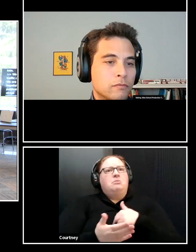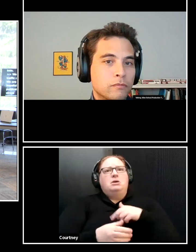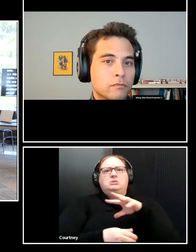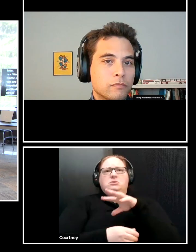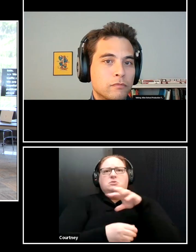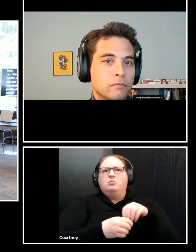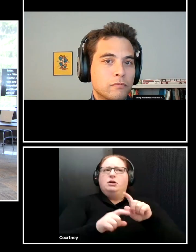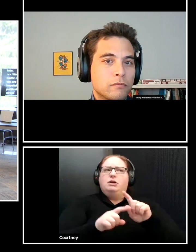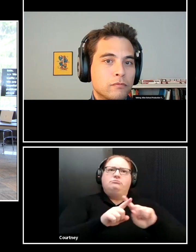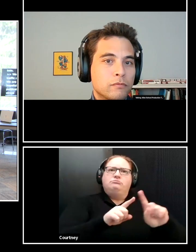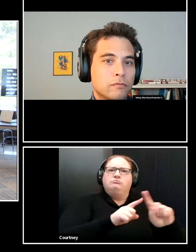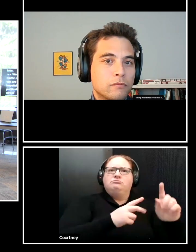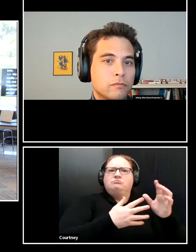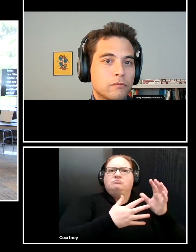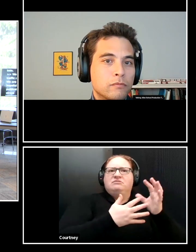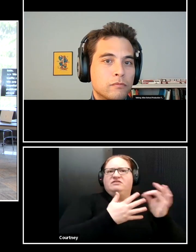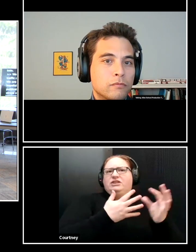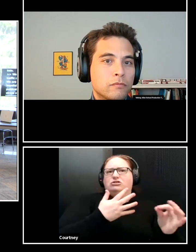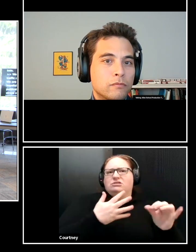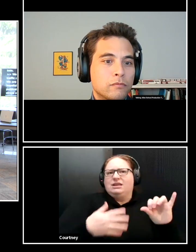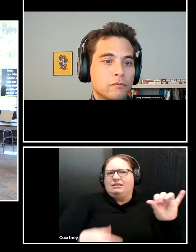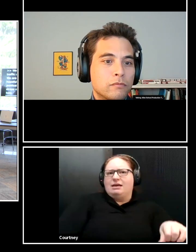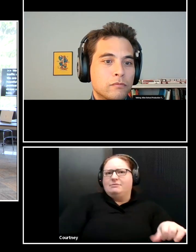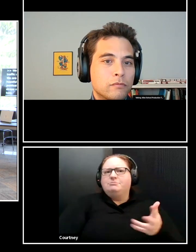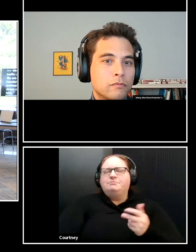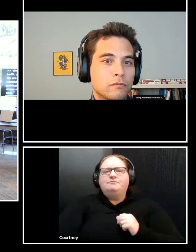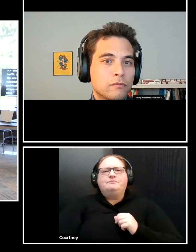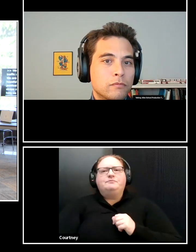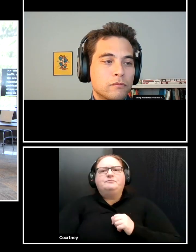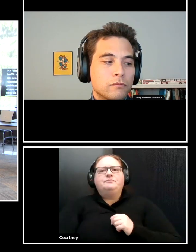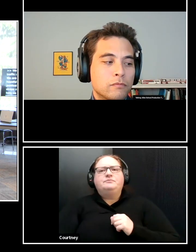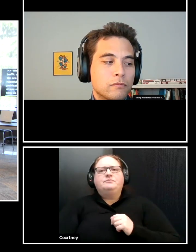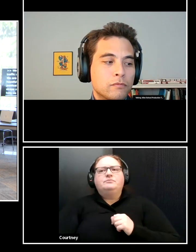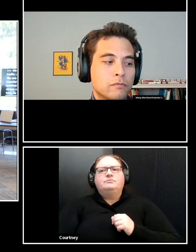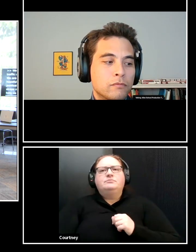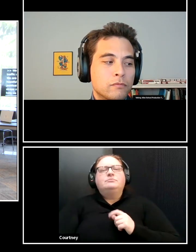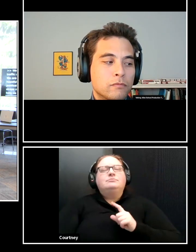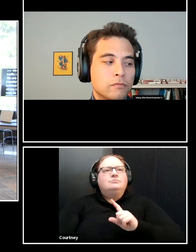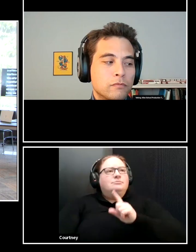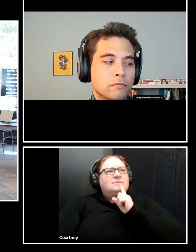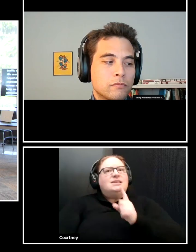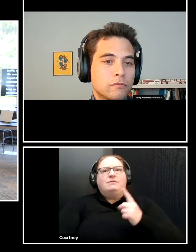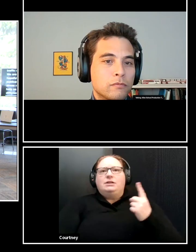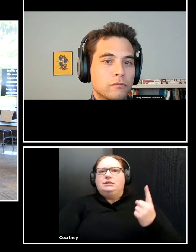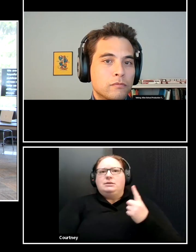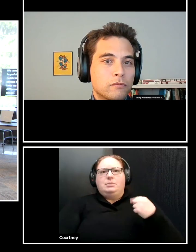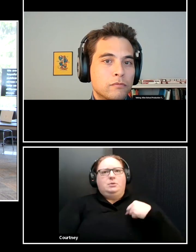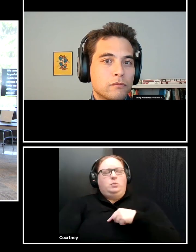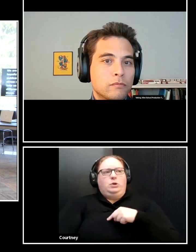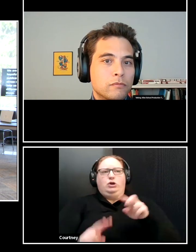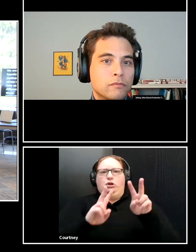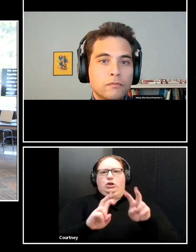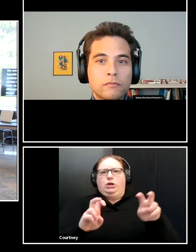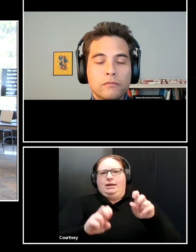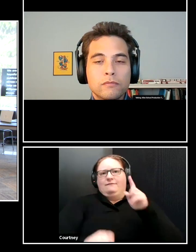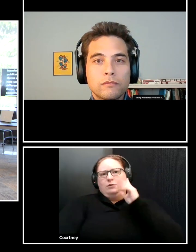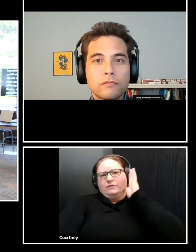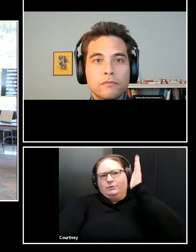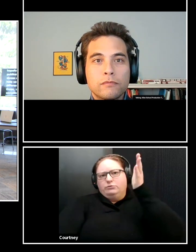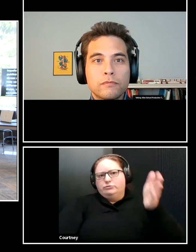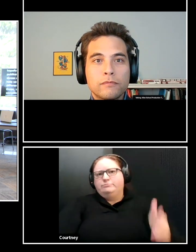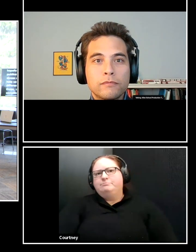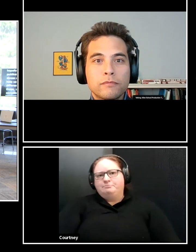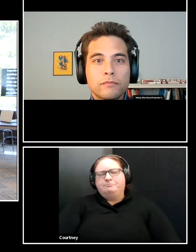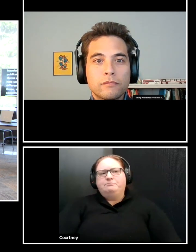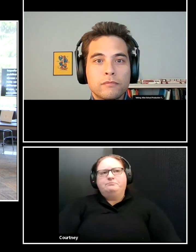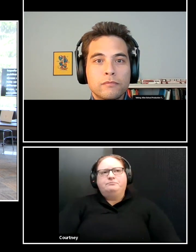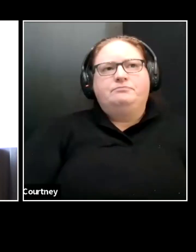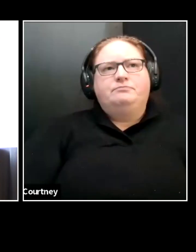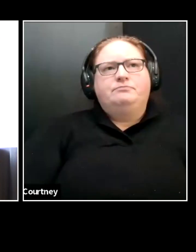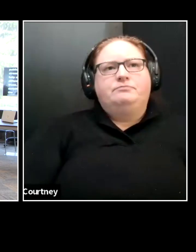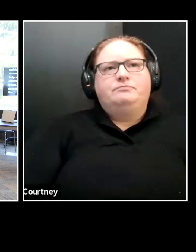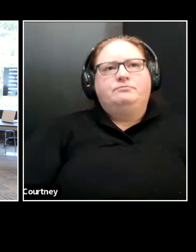features such as those um and uh uh definitely something we're we're looking at in the future.